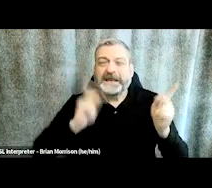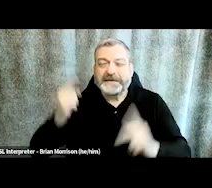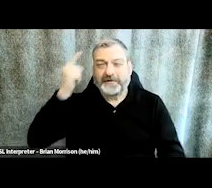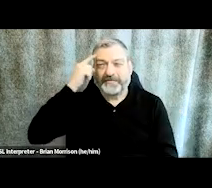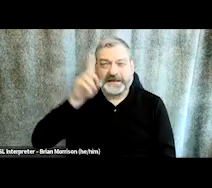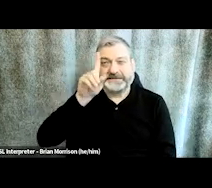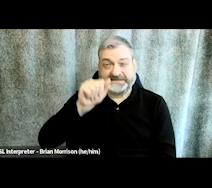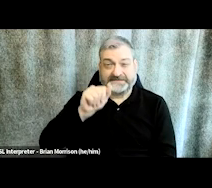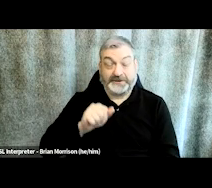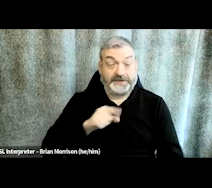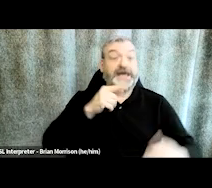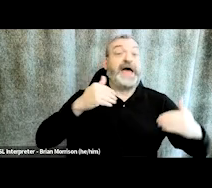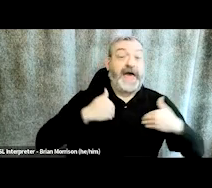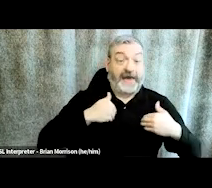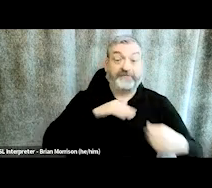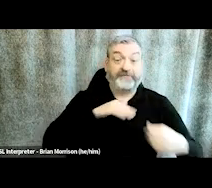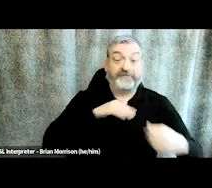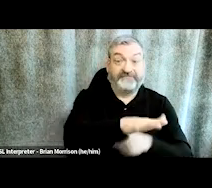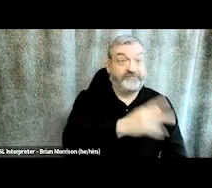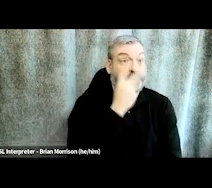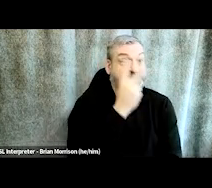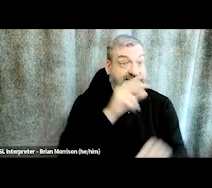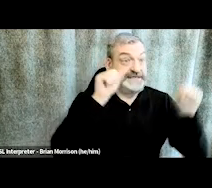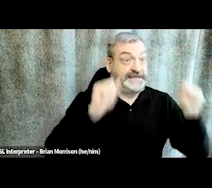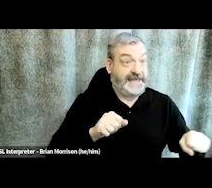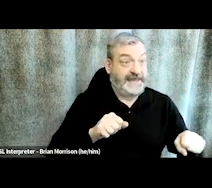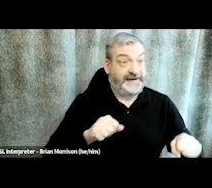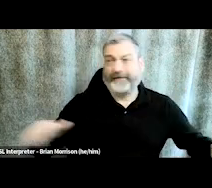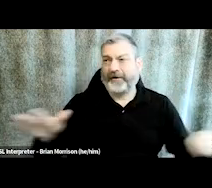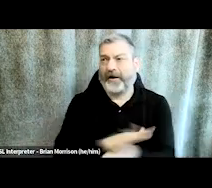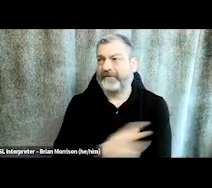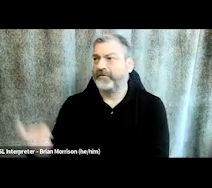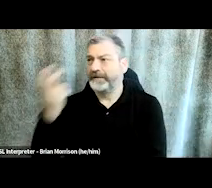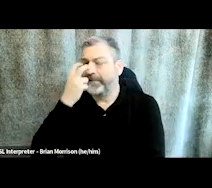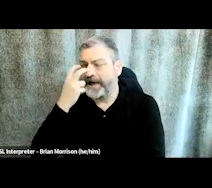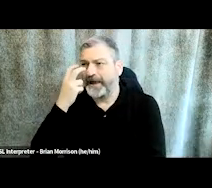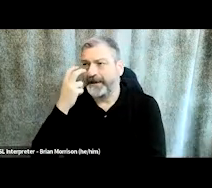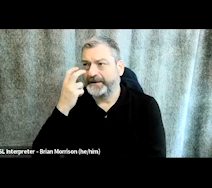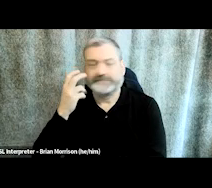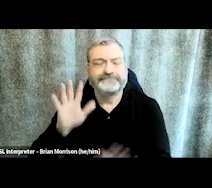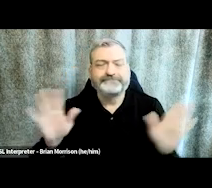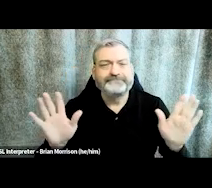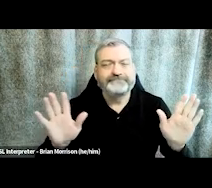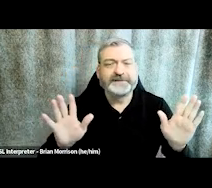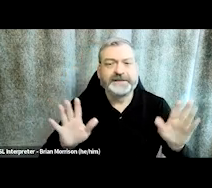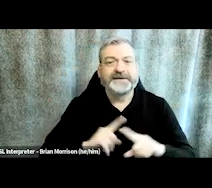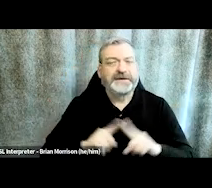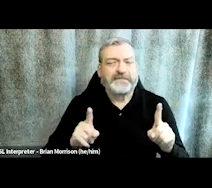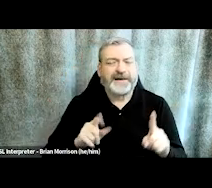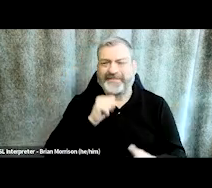You're fully cited or fully not cited, for instance. But very rarely are disabilities that binary.